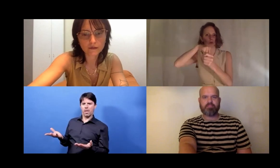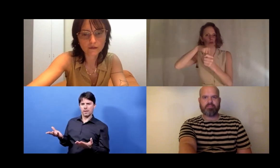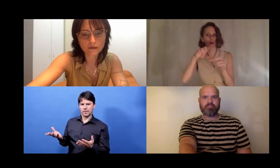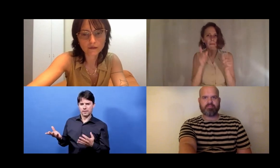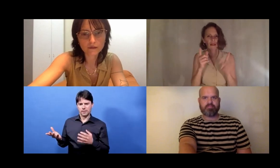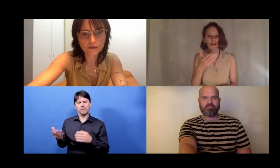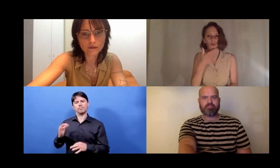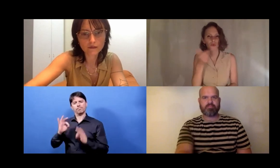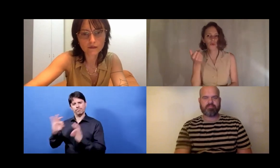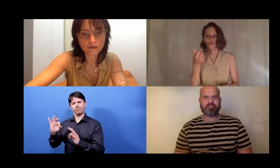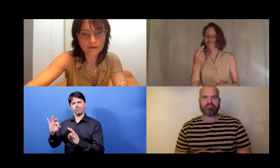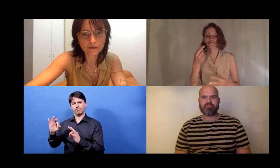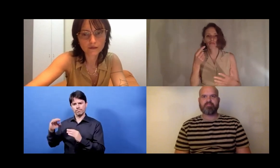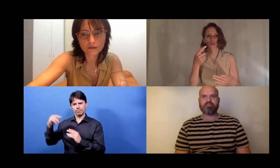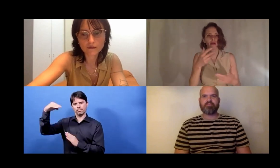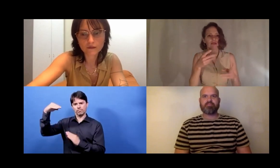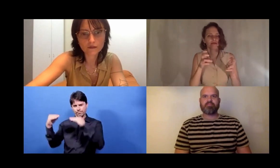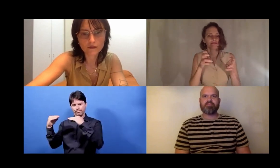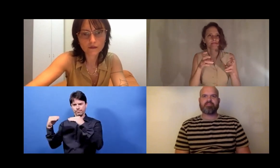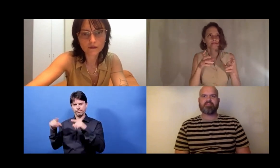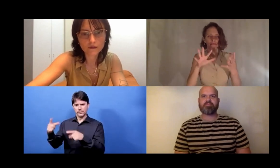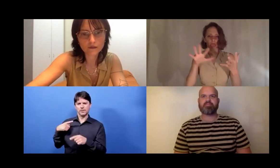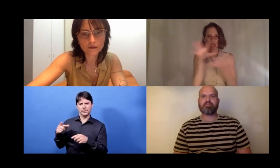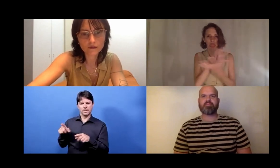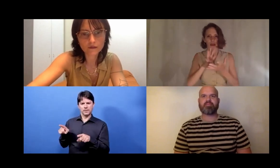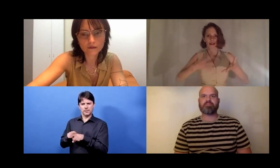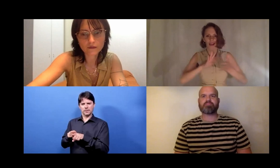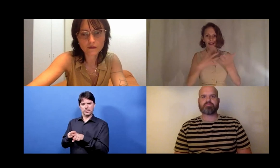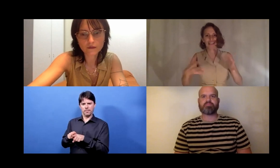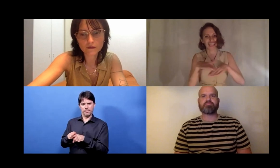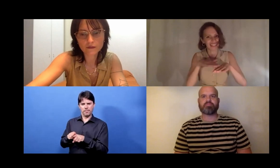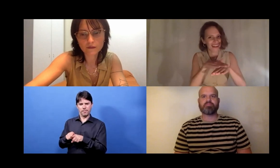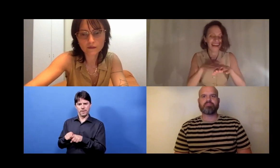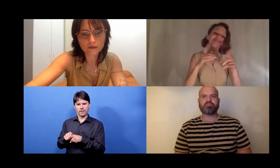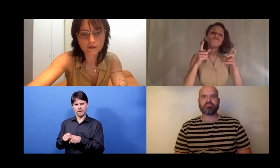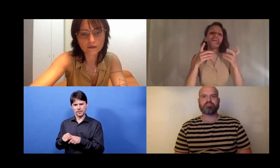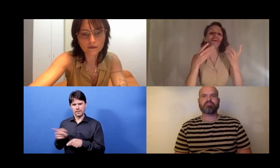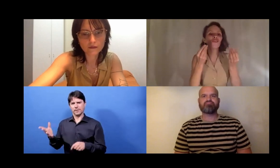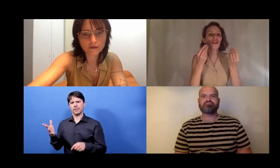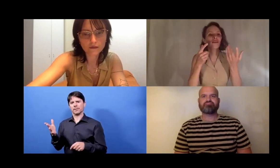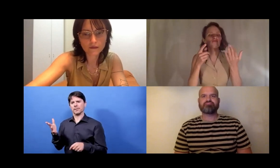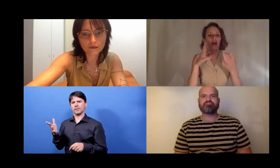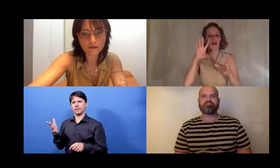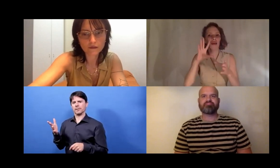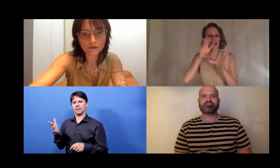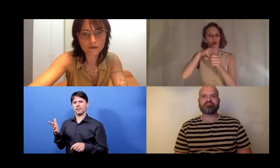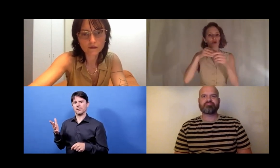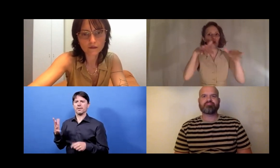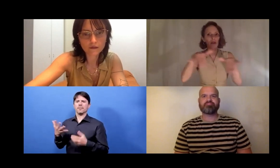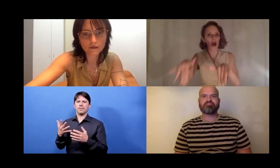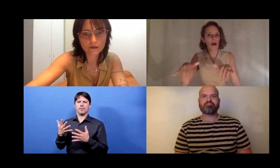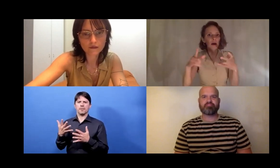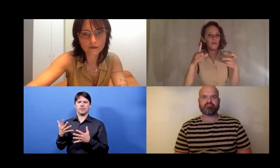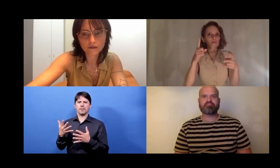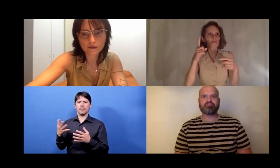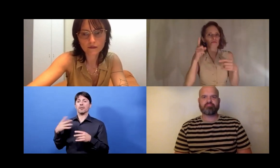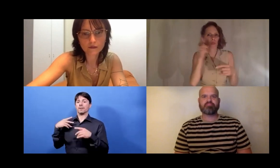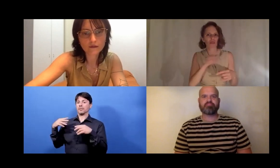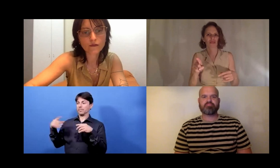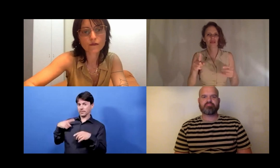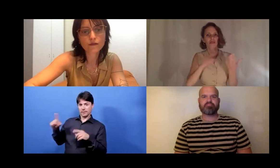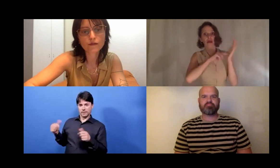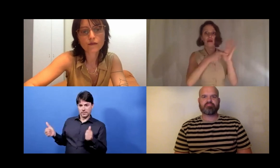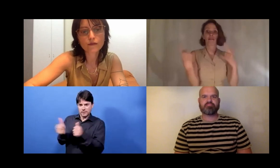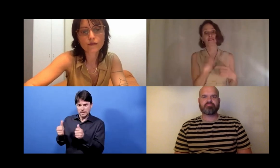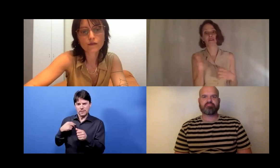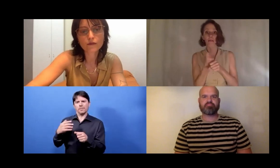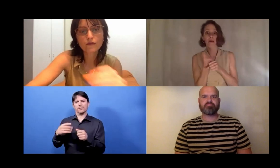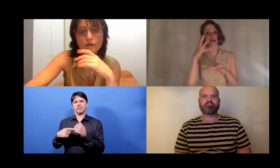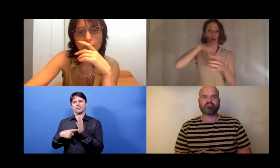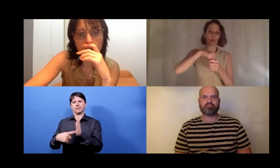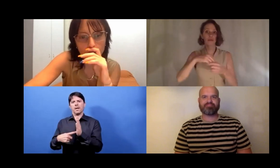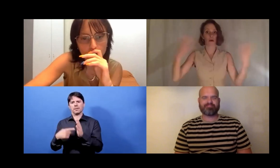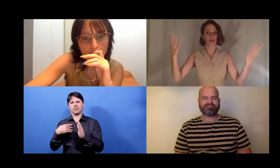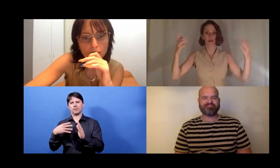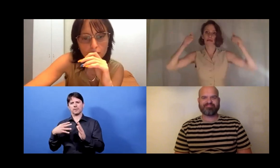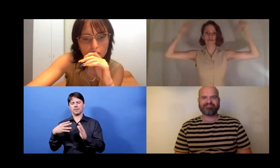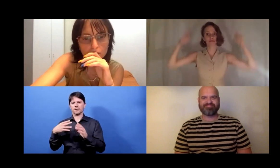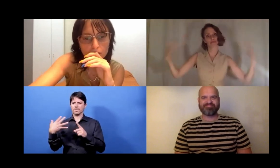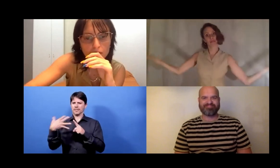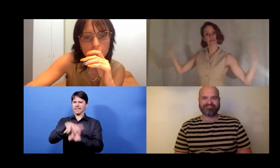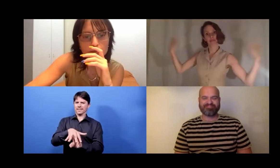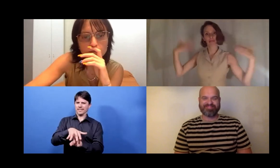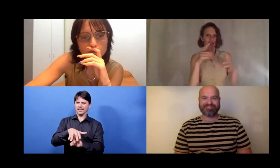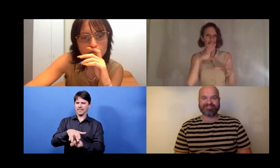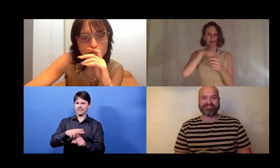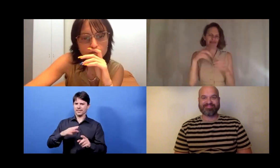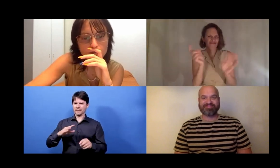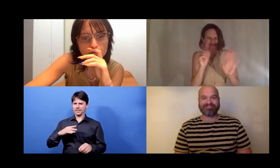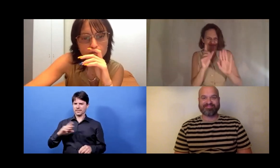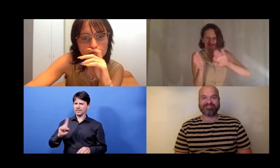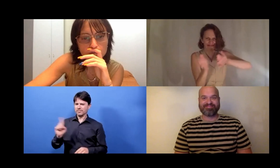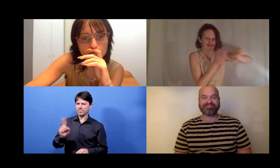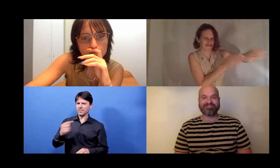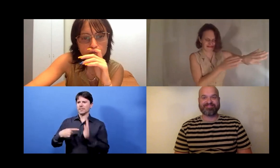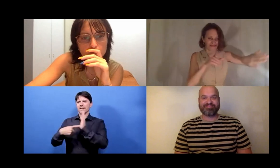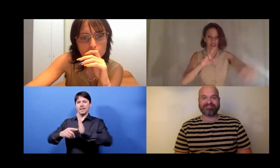There's inclusion. I mean, there is inclusion without the announcement of the of inclusion.